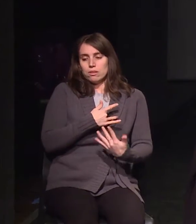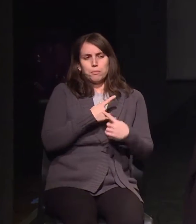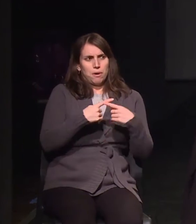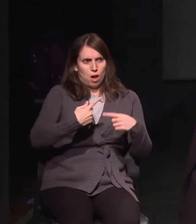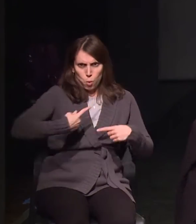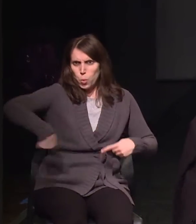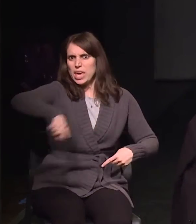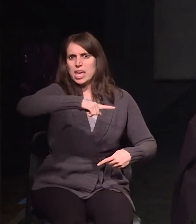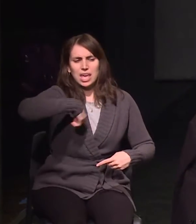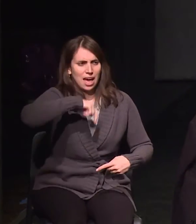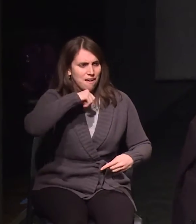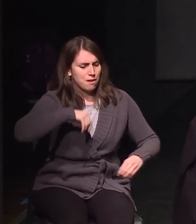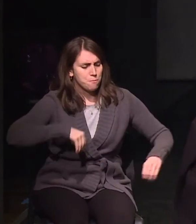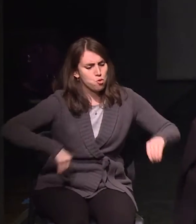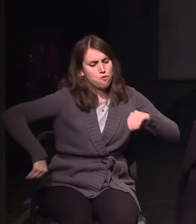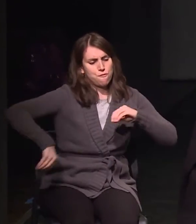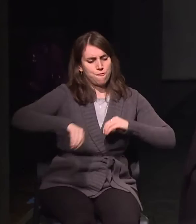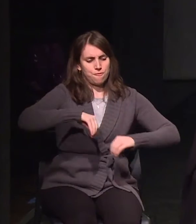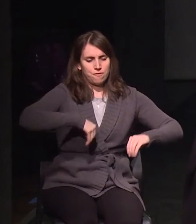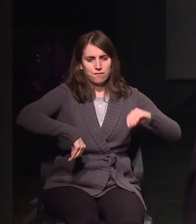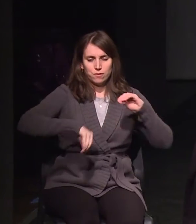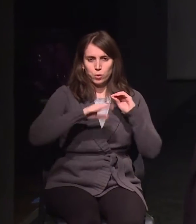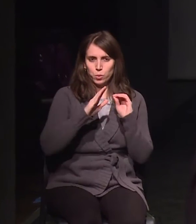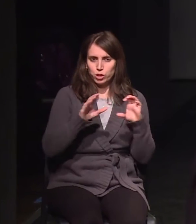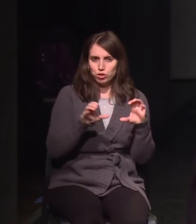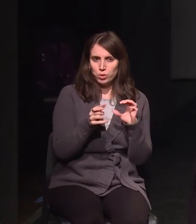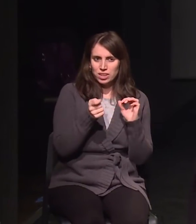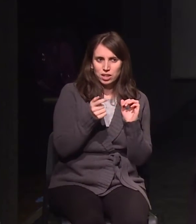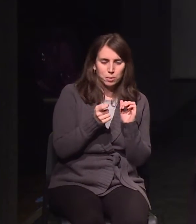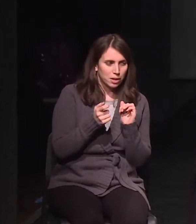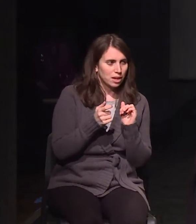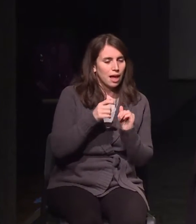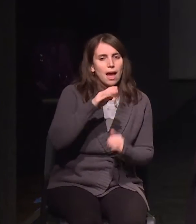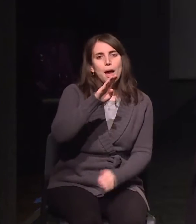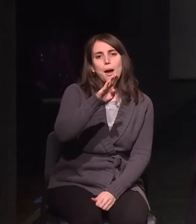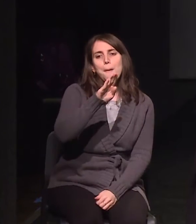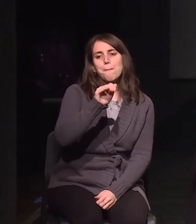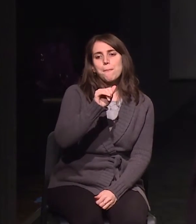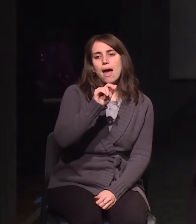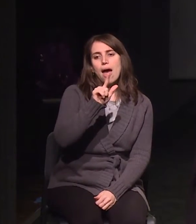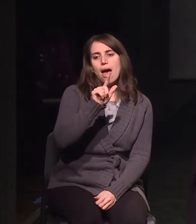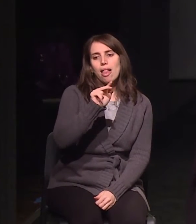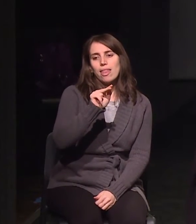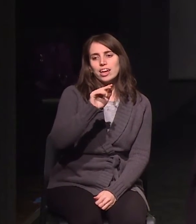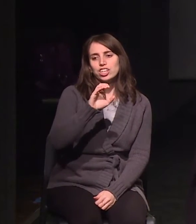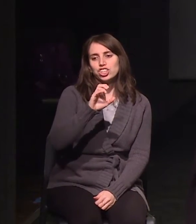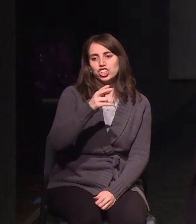So we’re going to do a little Balanchine and a little Tchaikovsky, the Serenade for